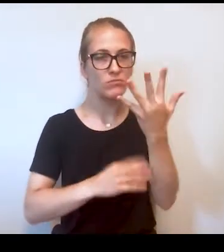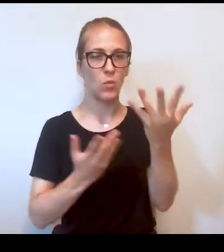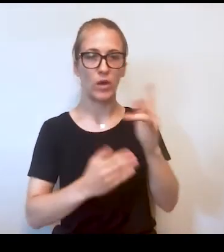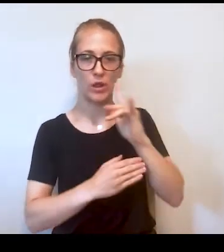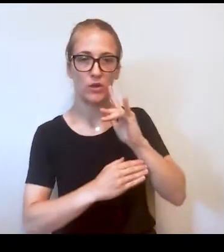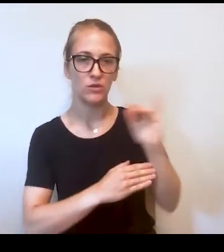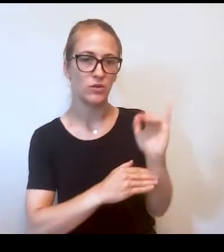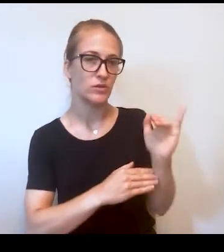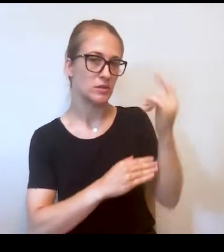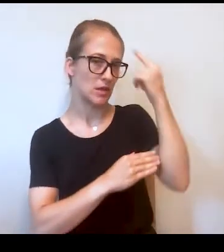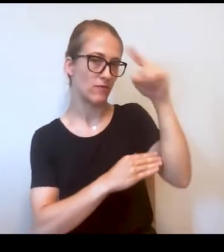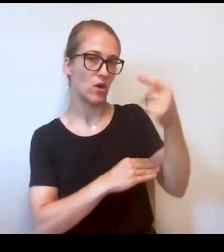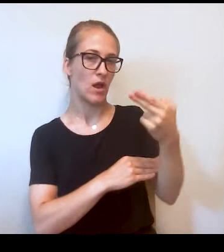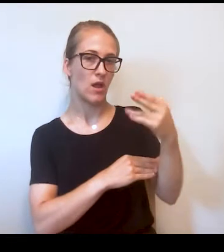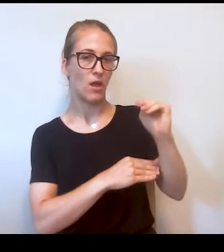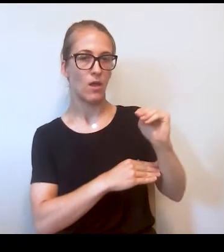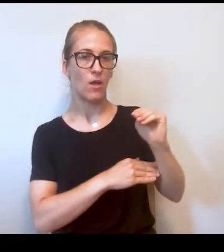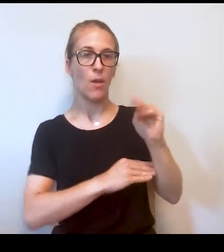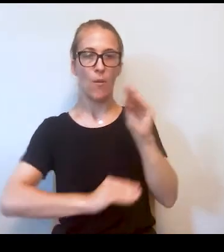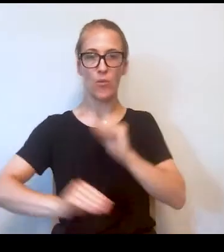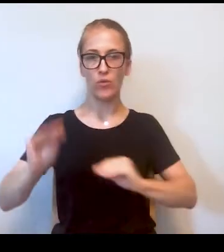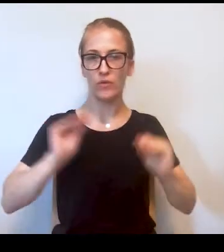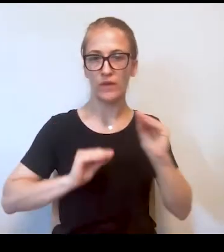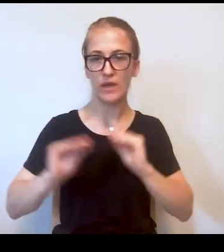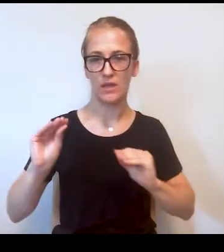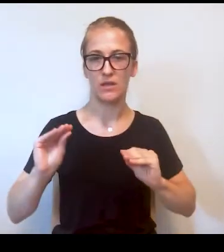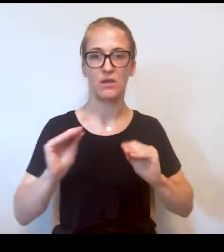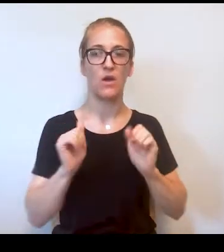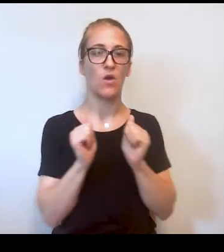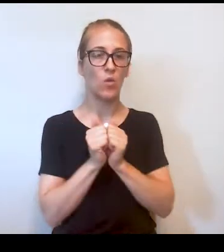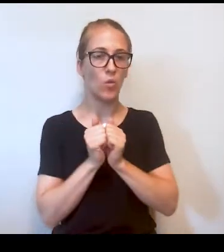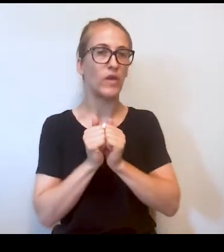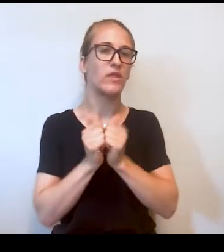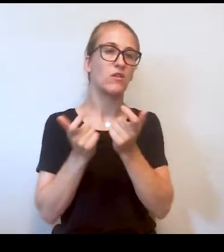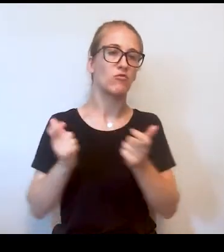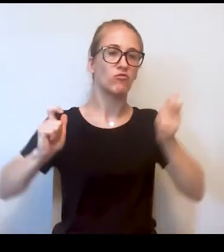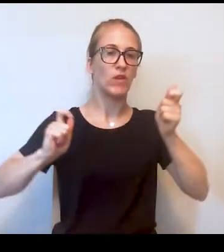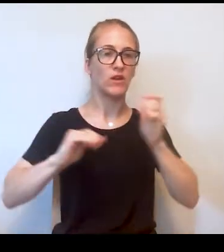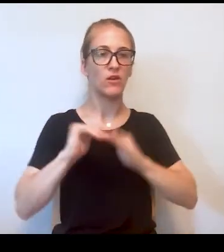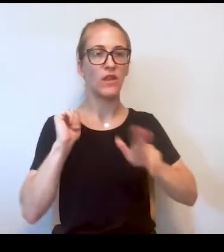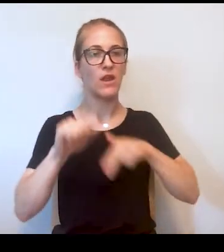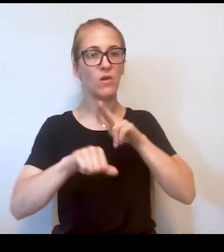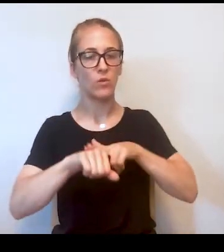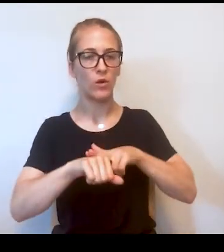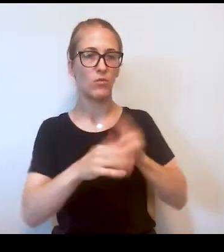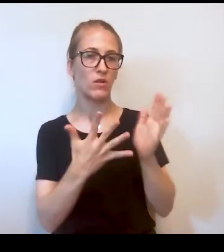in terms of a hypermobile person moving with that greater-than-normal range of motion.